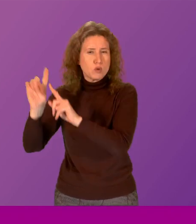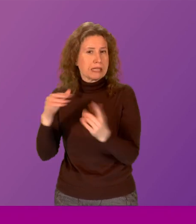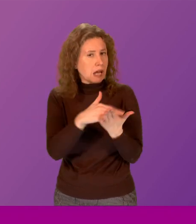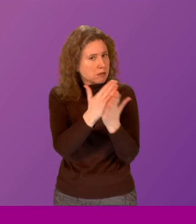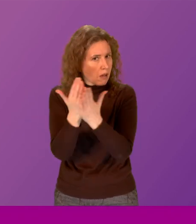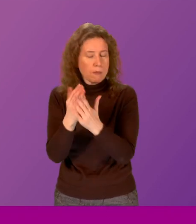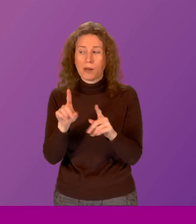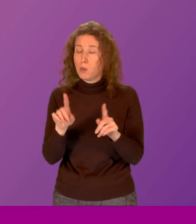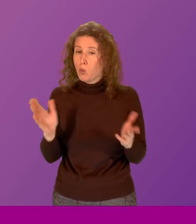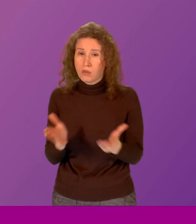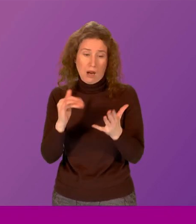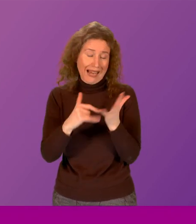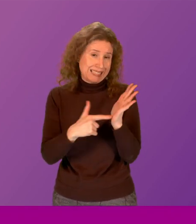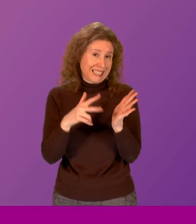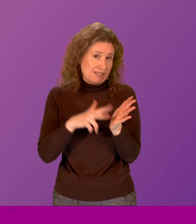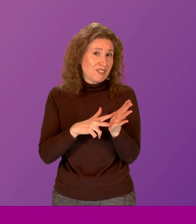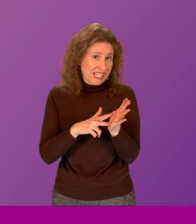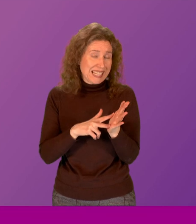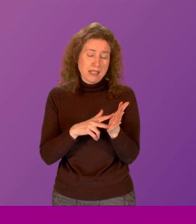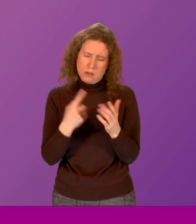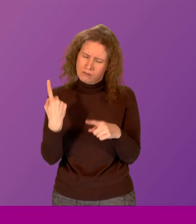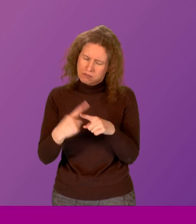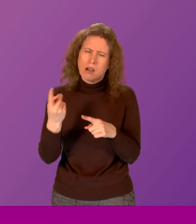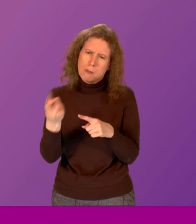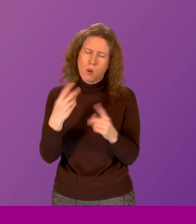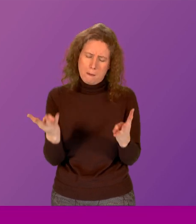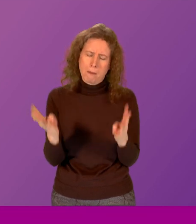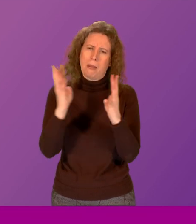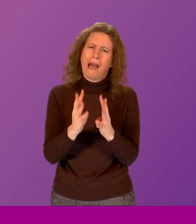and we encourage STV in this instance to immediately get back around the table in